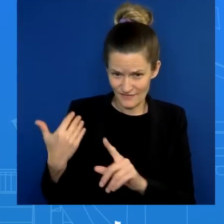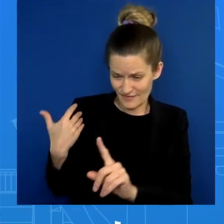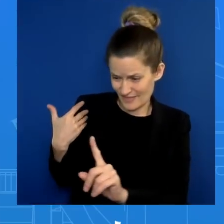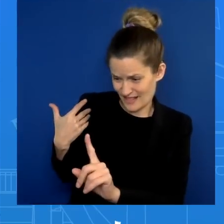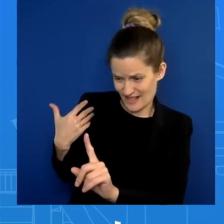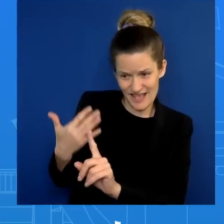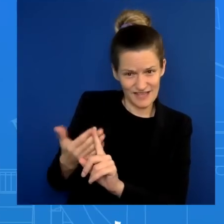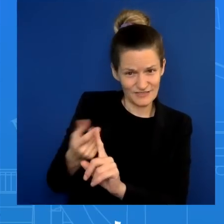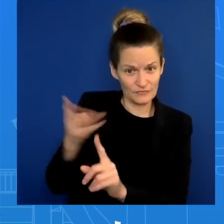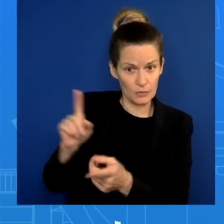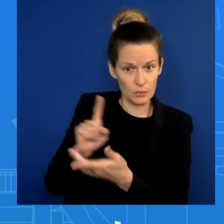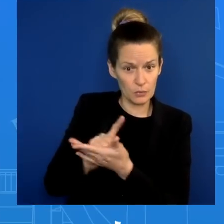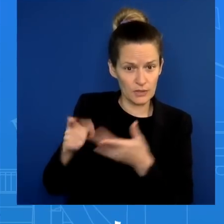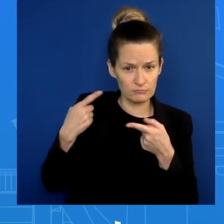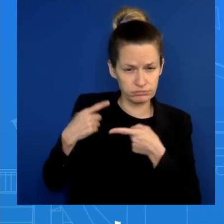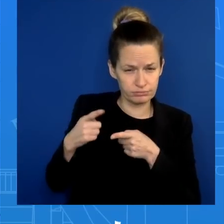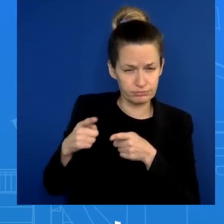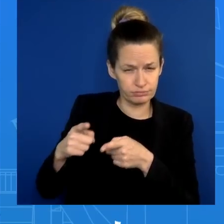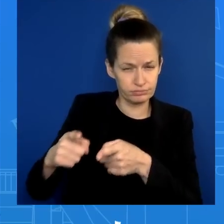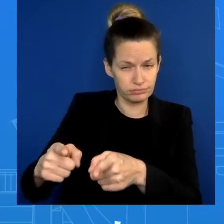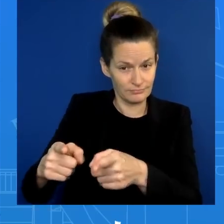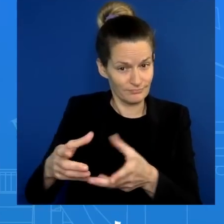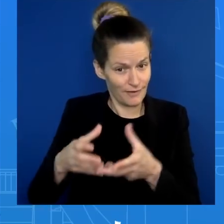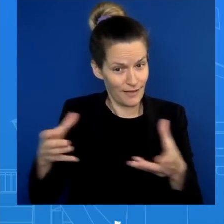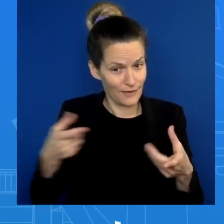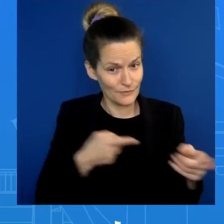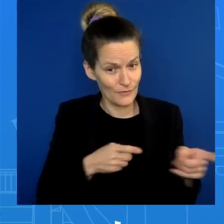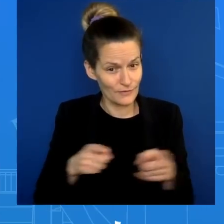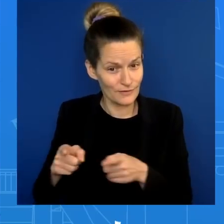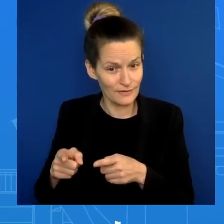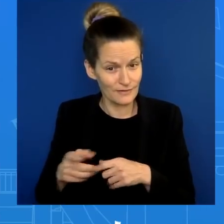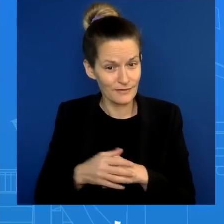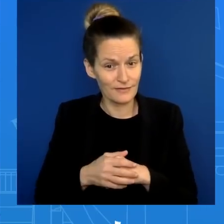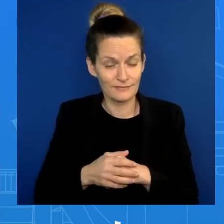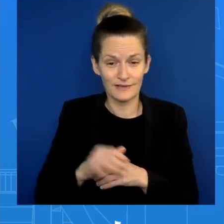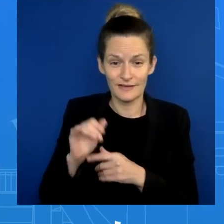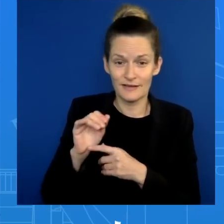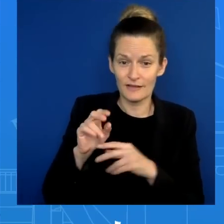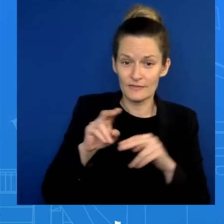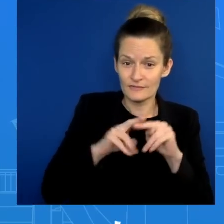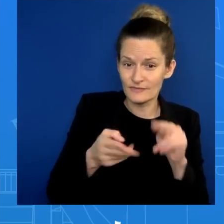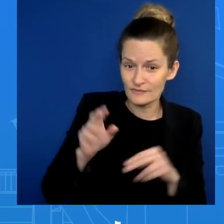It's going to expand services for veterans, for veterans who have put their lives on the line